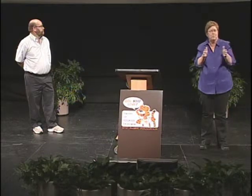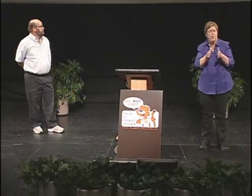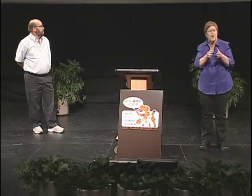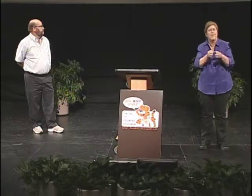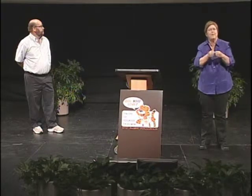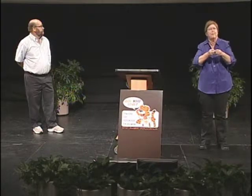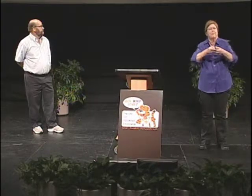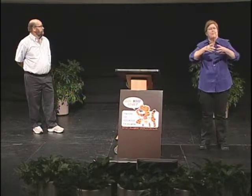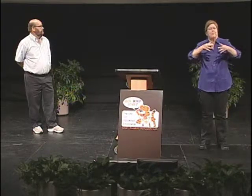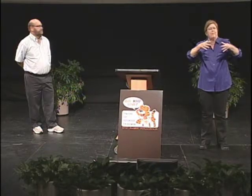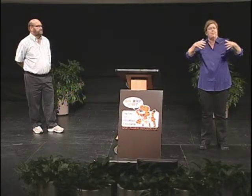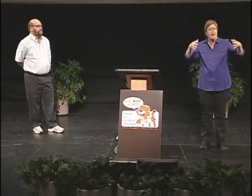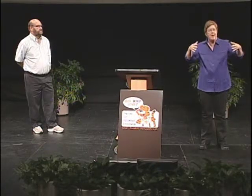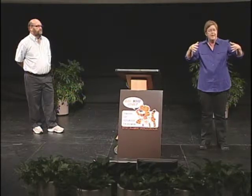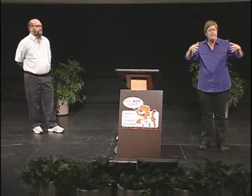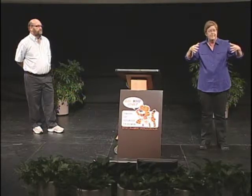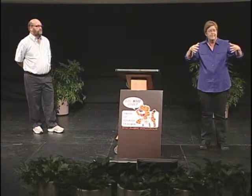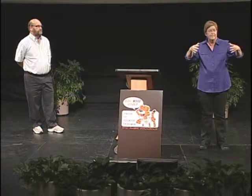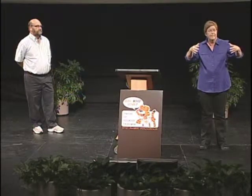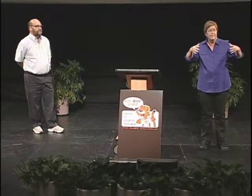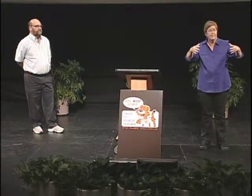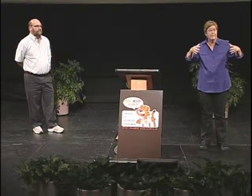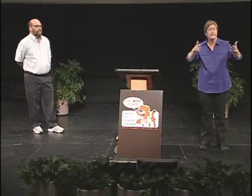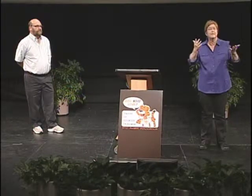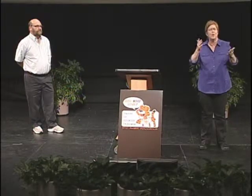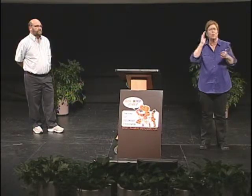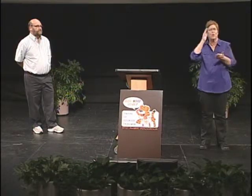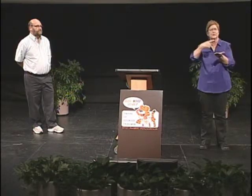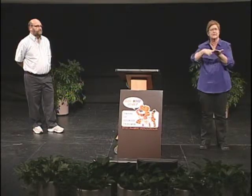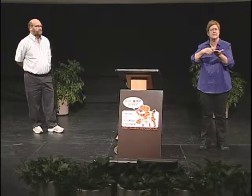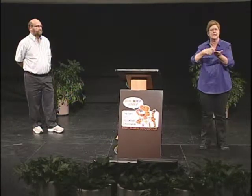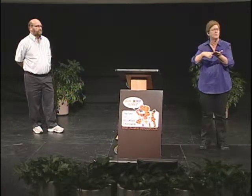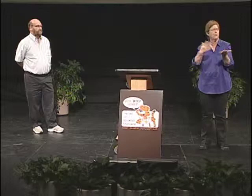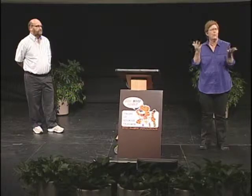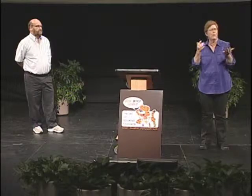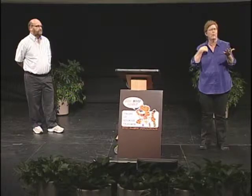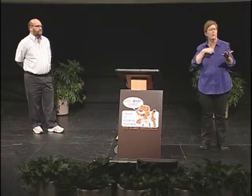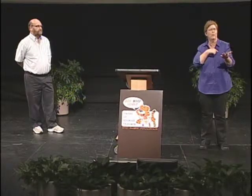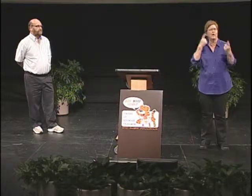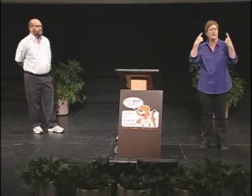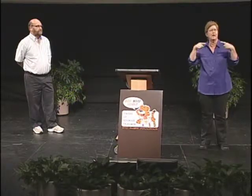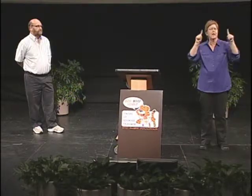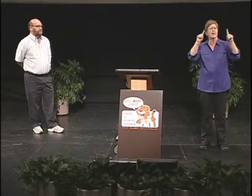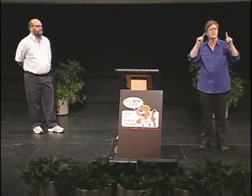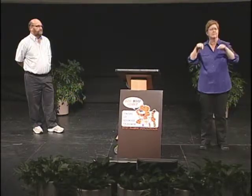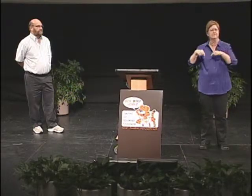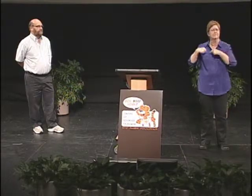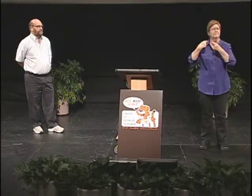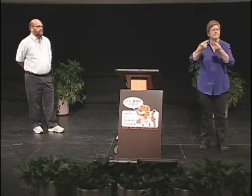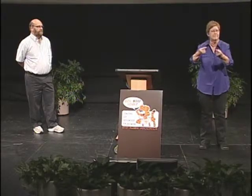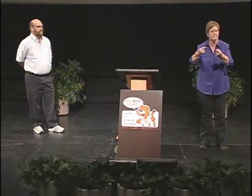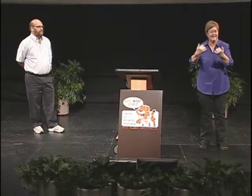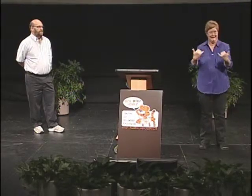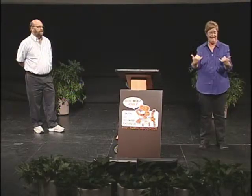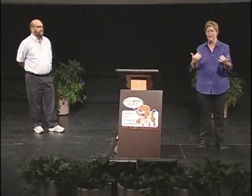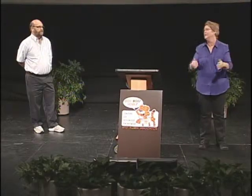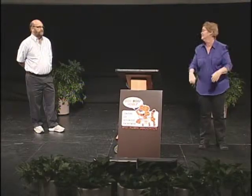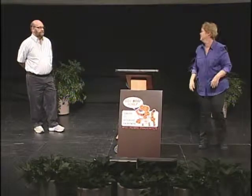And so we have started that project, and it has expanded. And so we'll be talking more about what we've been able to accomplish to date.